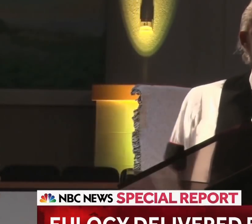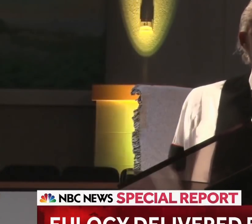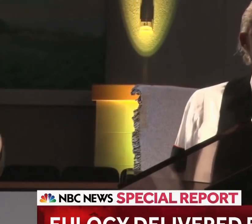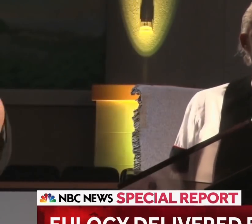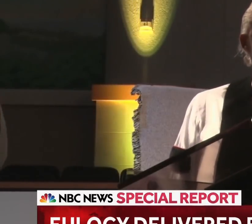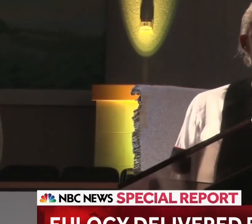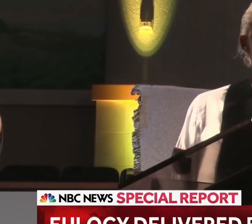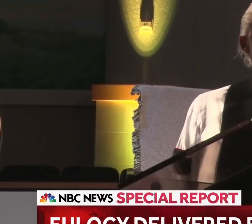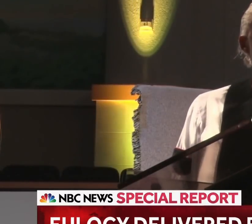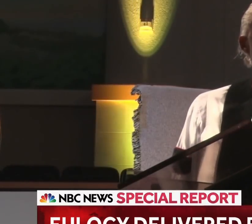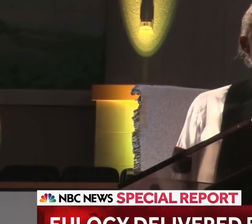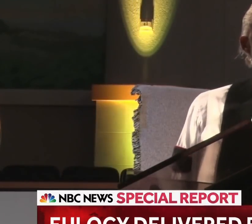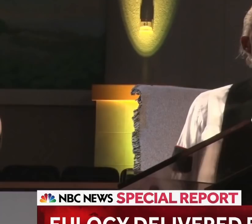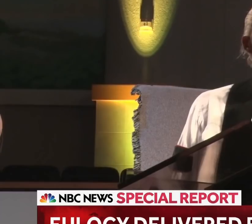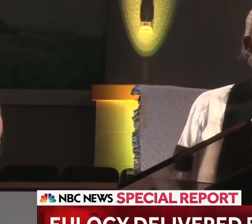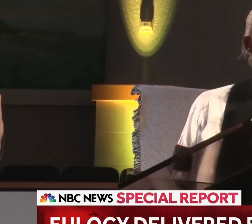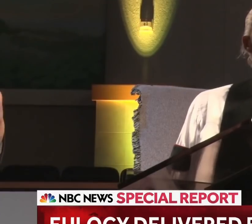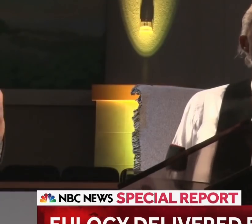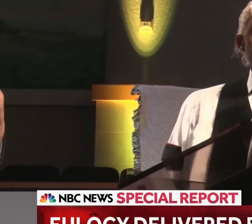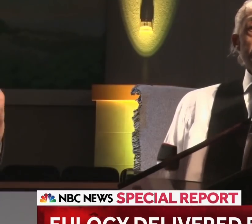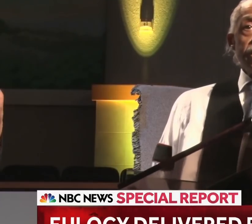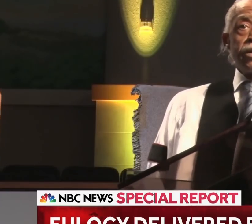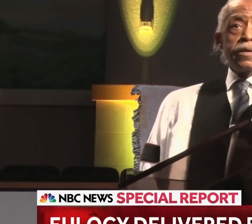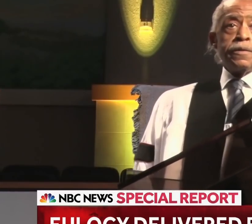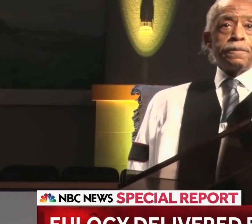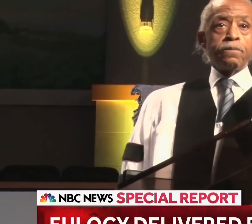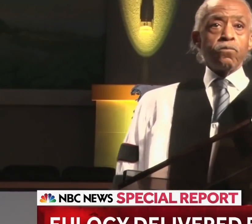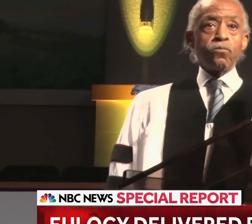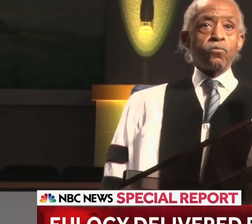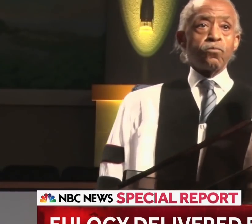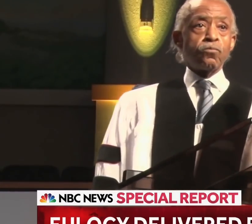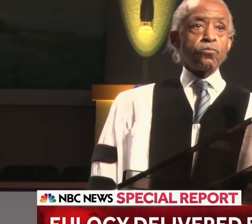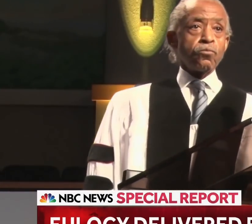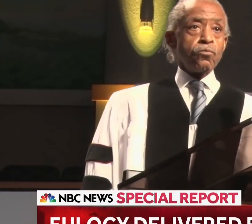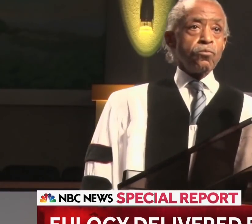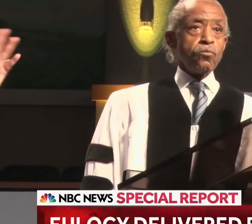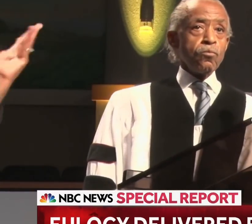WHEN THE TRIAL STARTS. BECAUSE YOU MAY PACK THE POLICE UNION ON THE ONE SIDE BUT THE RIGHTEOUS IS GOING TO BE ON THE